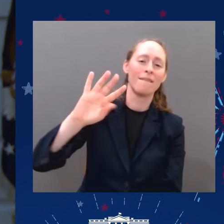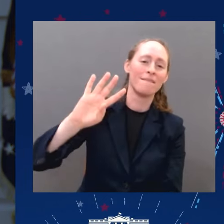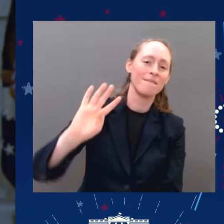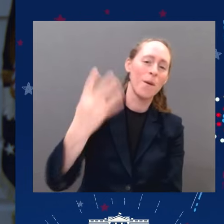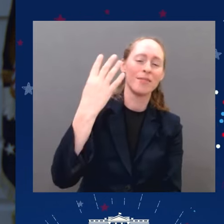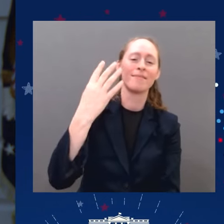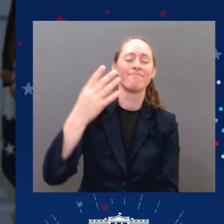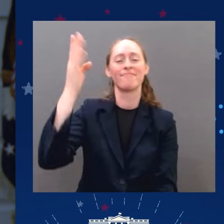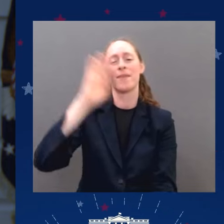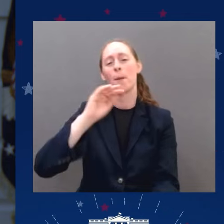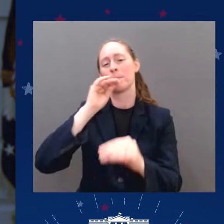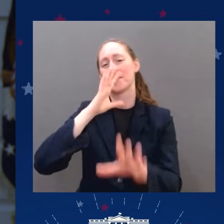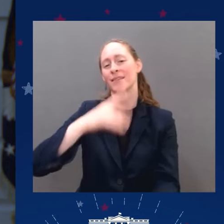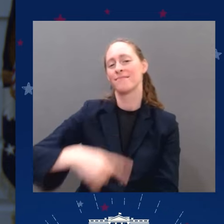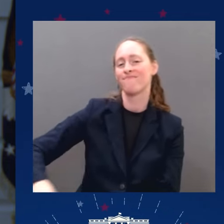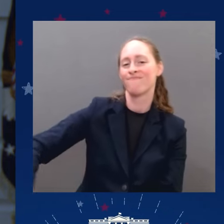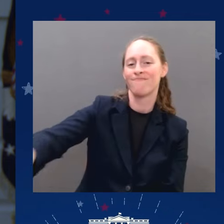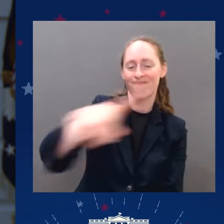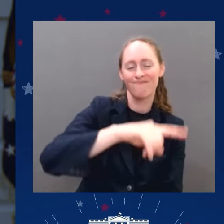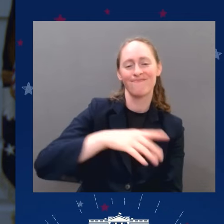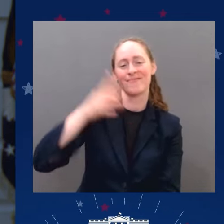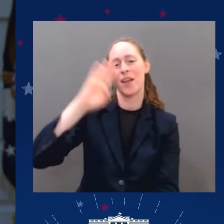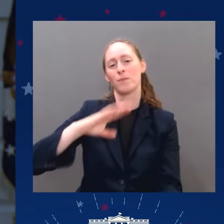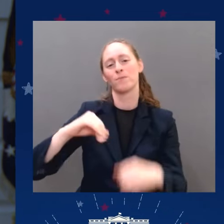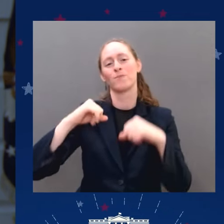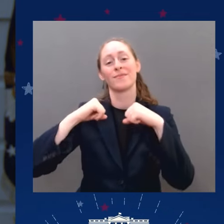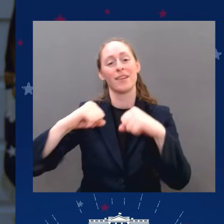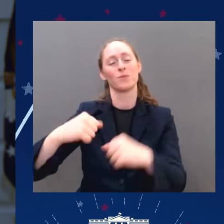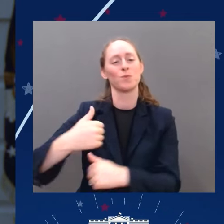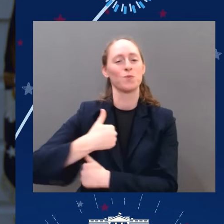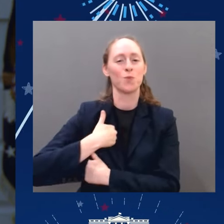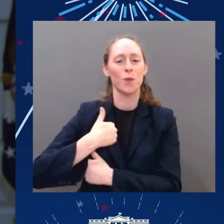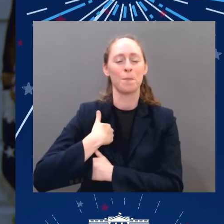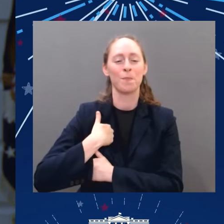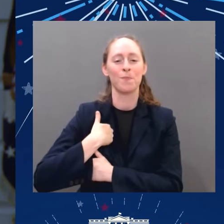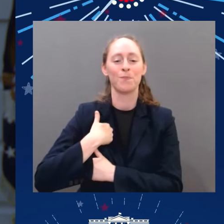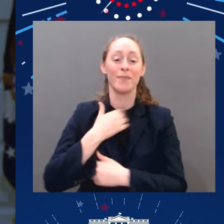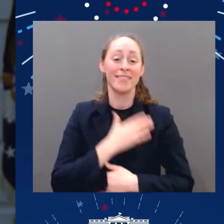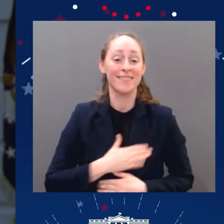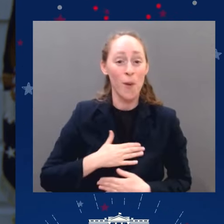Enjoy it. Thank you, thank you, thank you. Thanks.